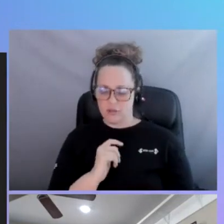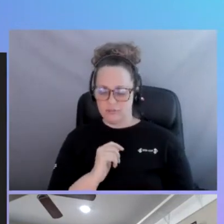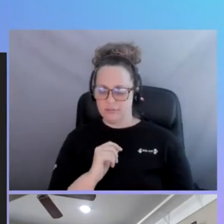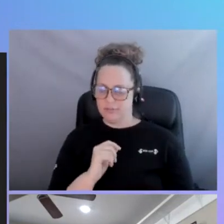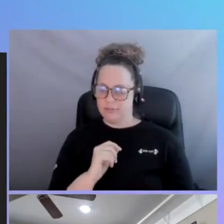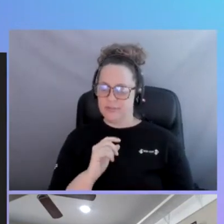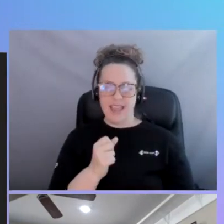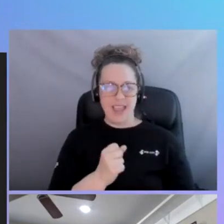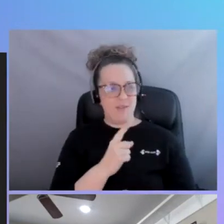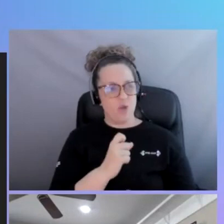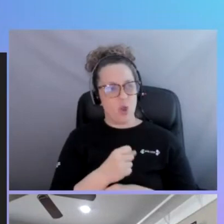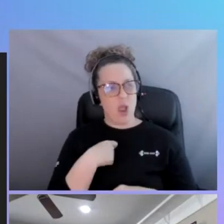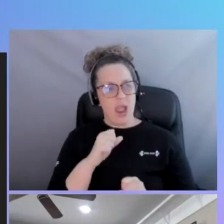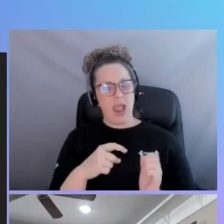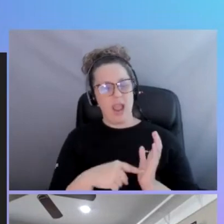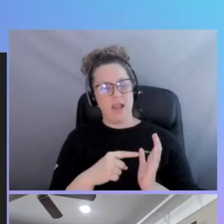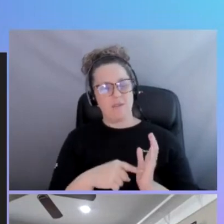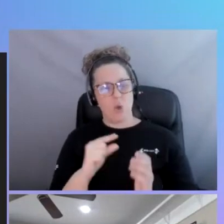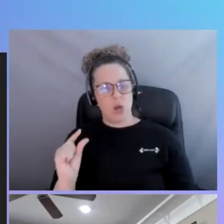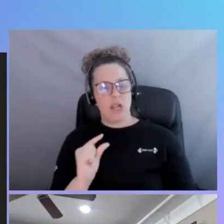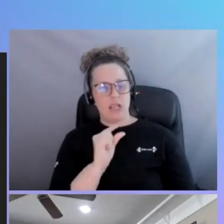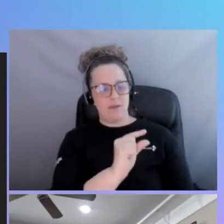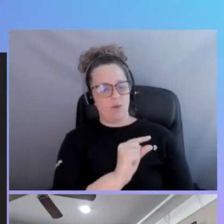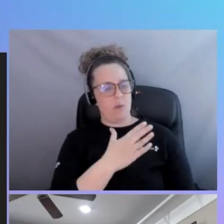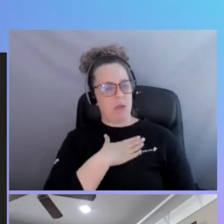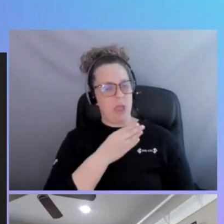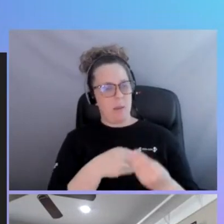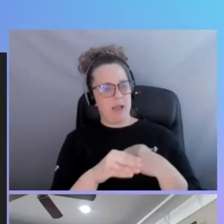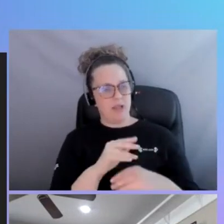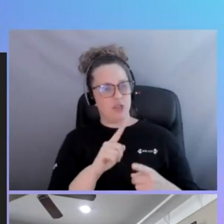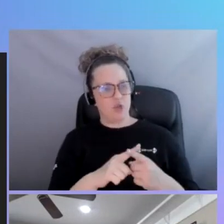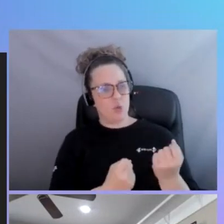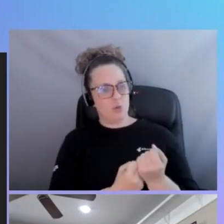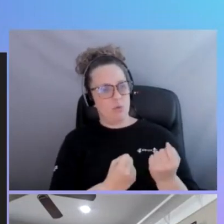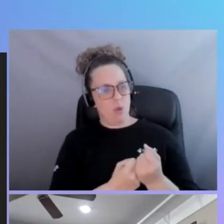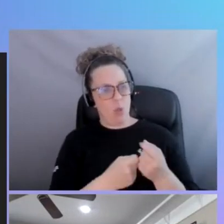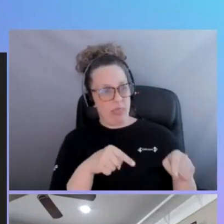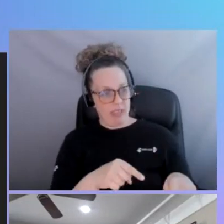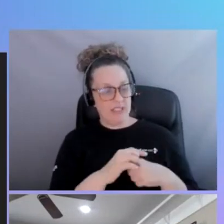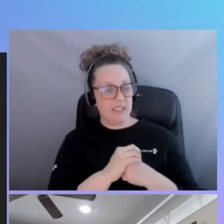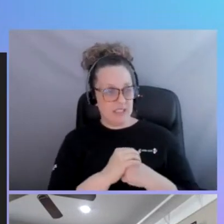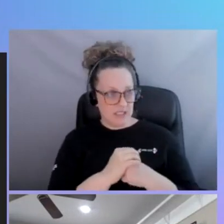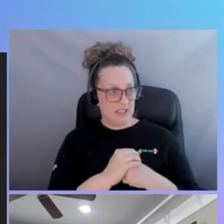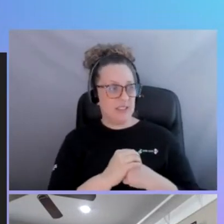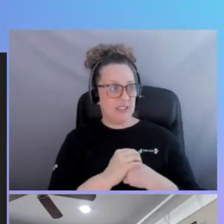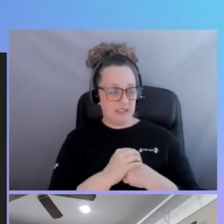every year I can afford to give you this much money out of my budget to, to promote this because I really believe in what